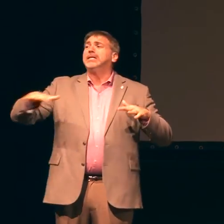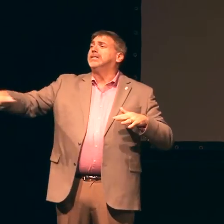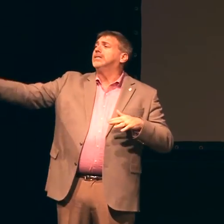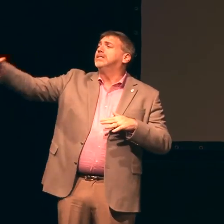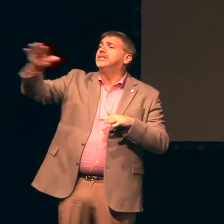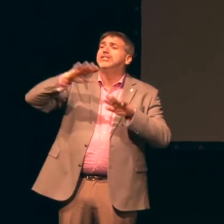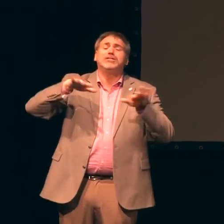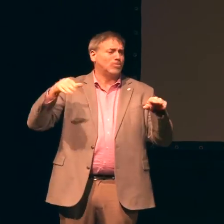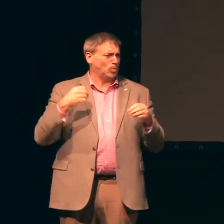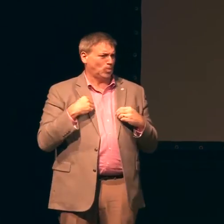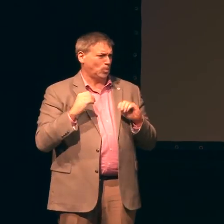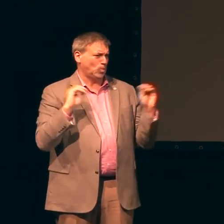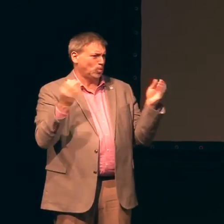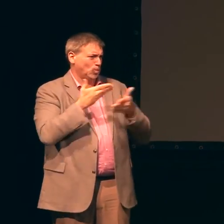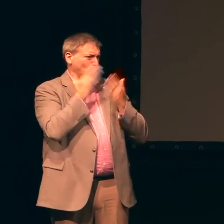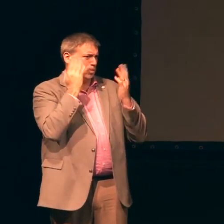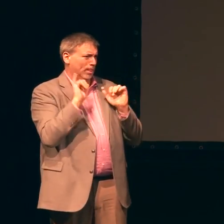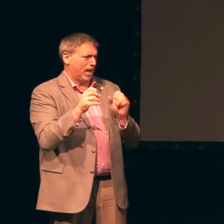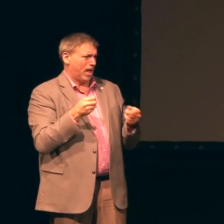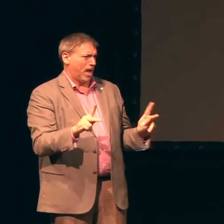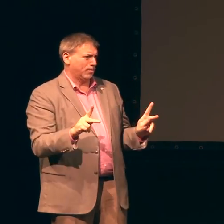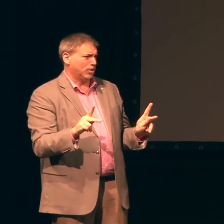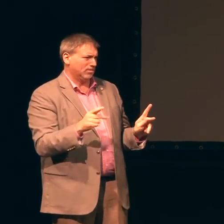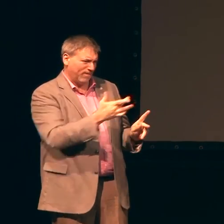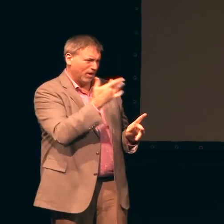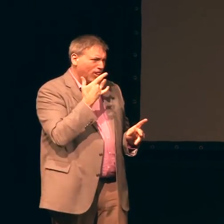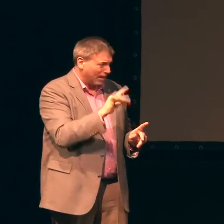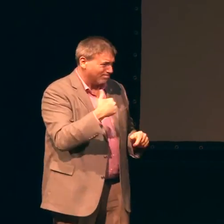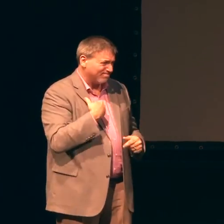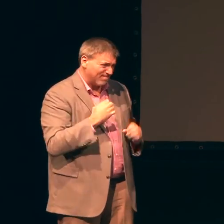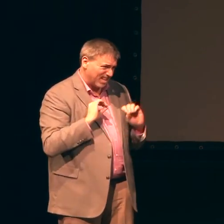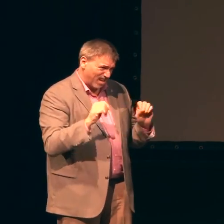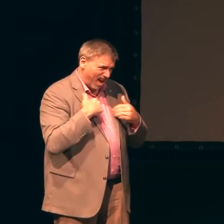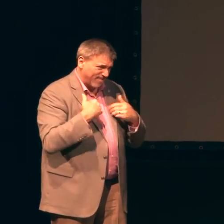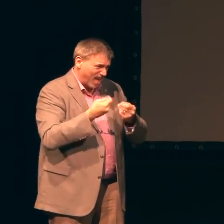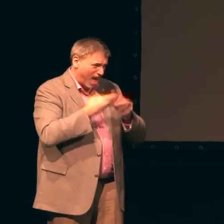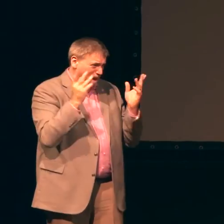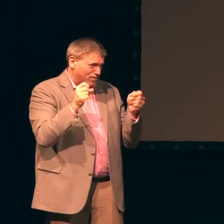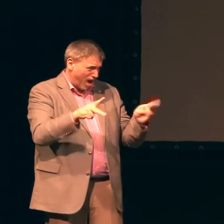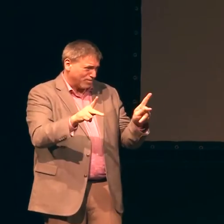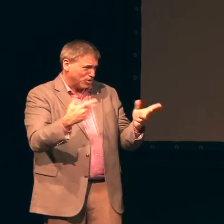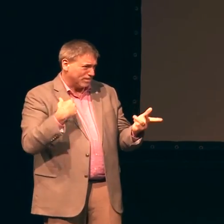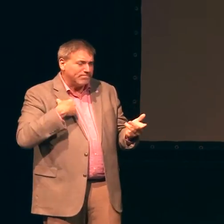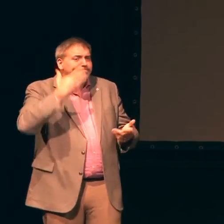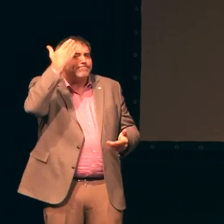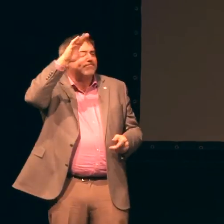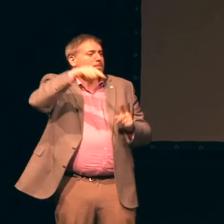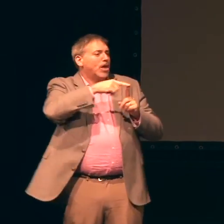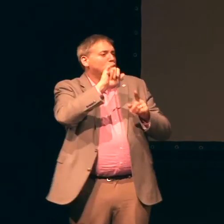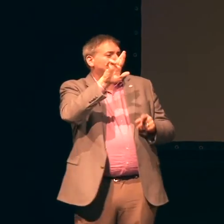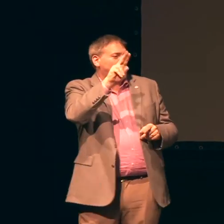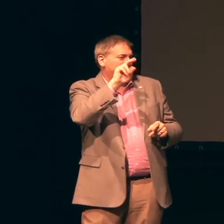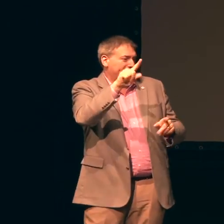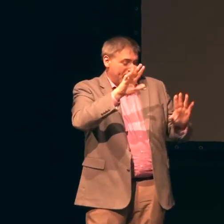experience junior NAD. A lot of young people don't have that opportunity. You are fortunate. I never had that opportunity, I didn't even know